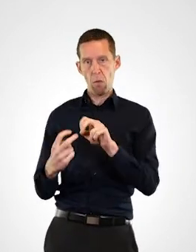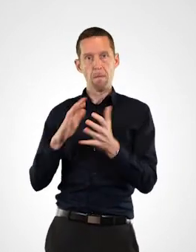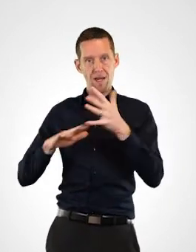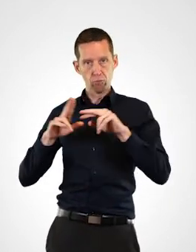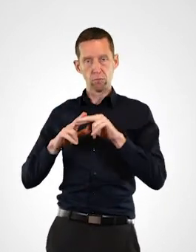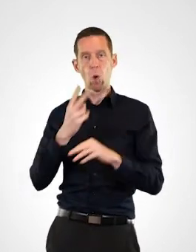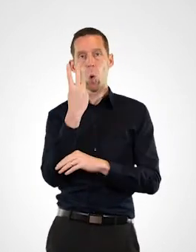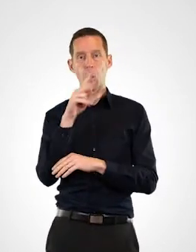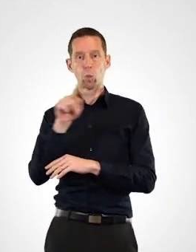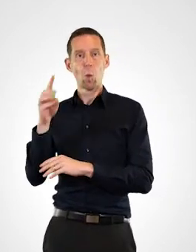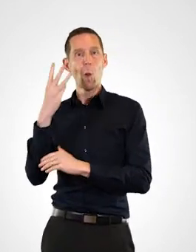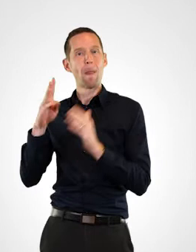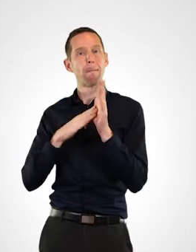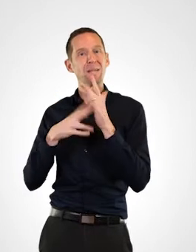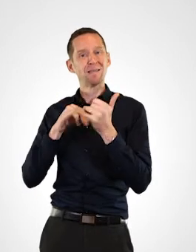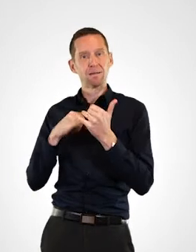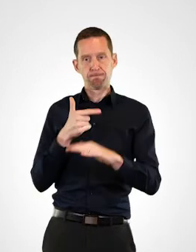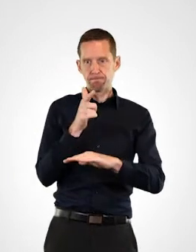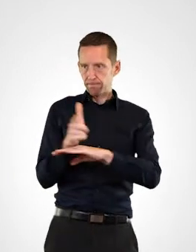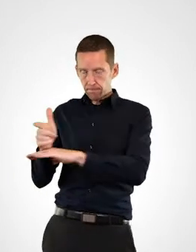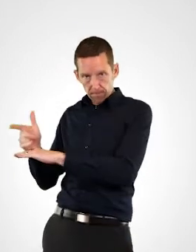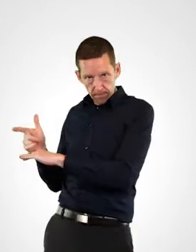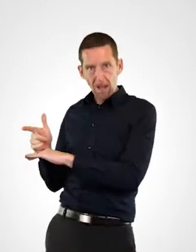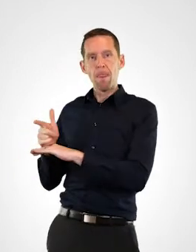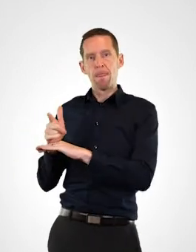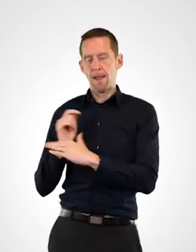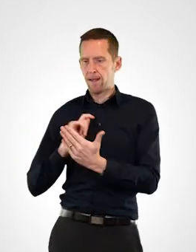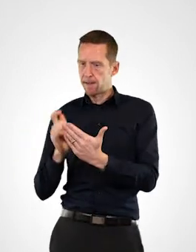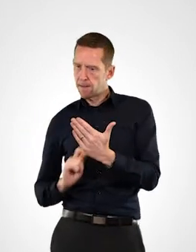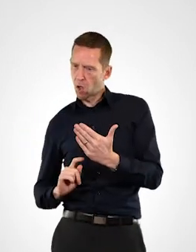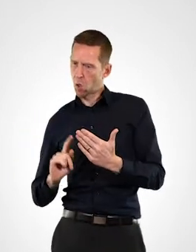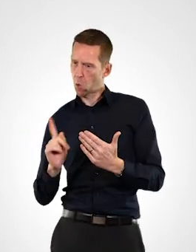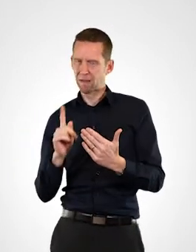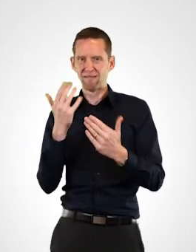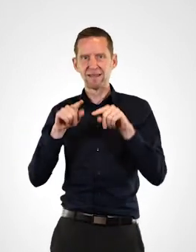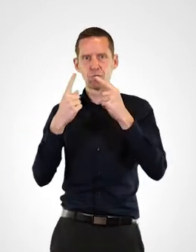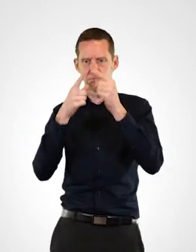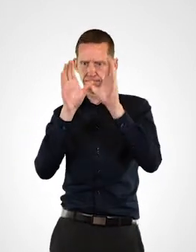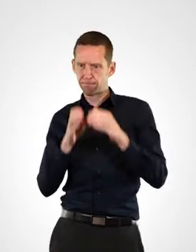for 20 to 30 minutes and then we classified whatever came out of the child's mouth